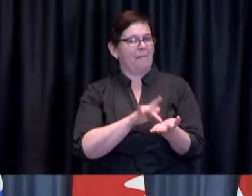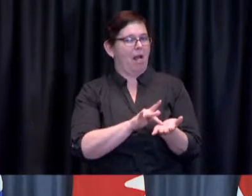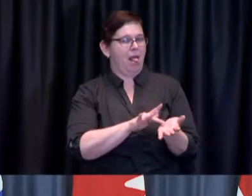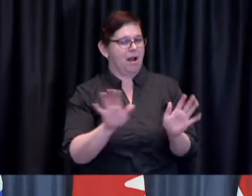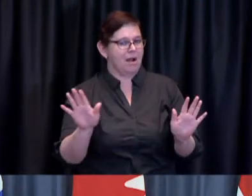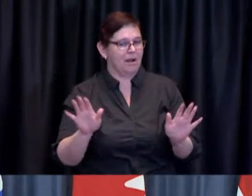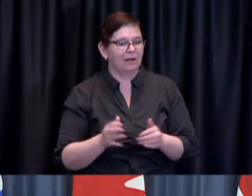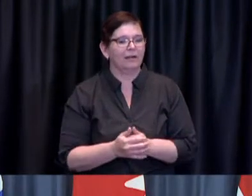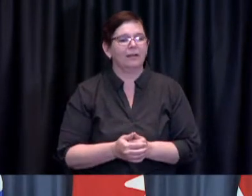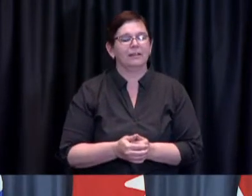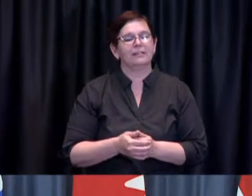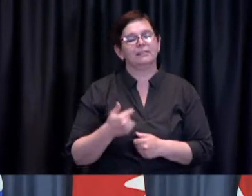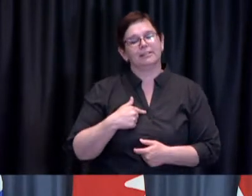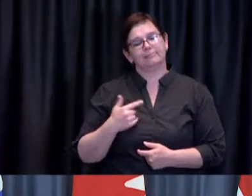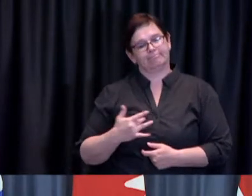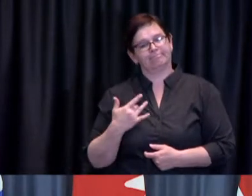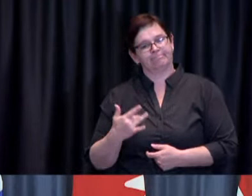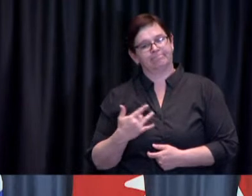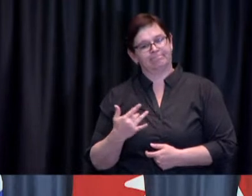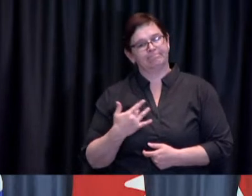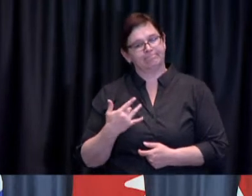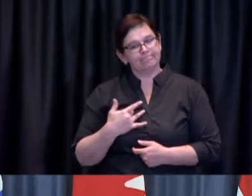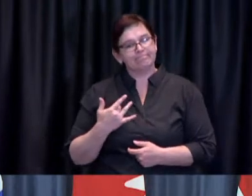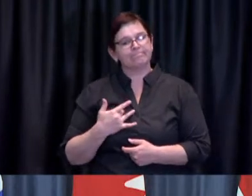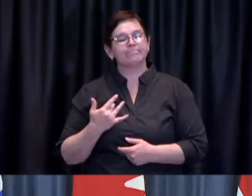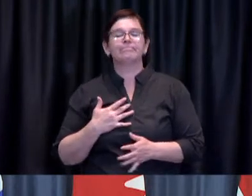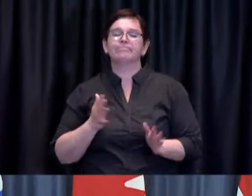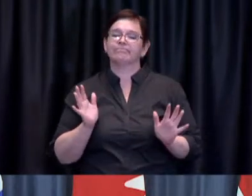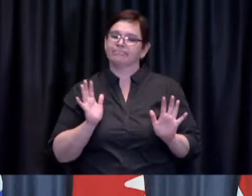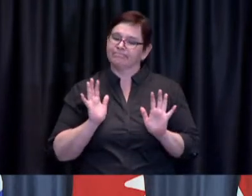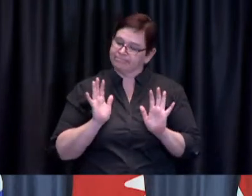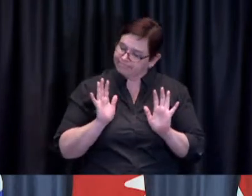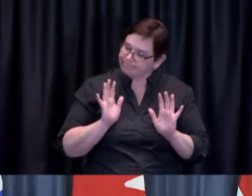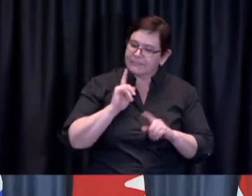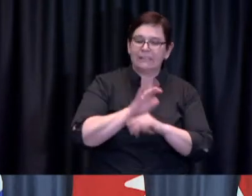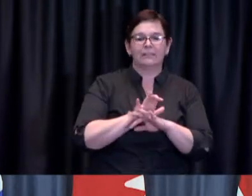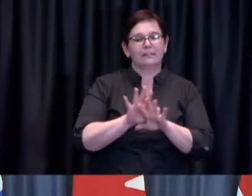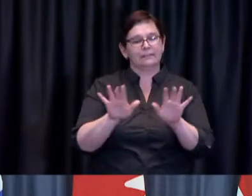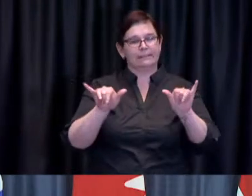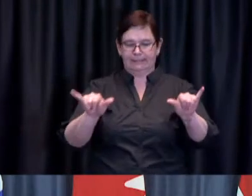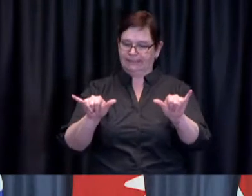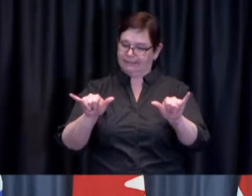degree to which we can have a consistent set of rules for this region which operates as one market